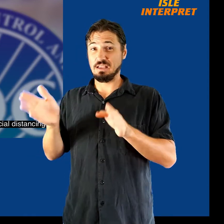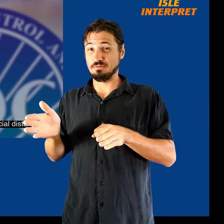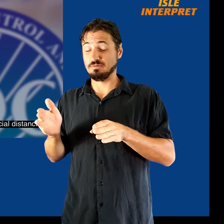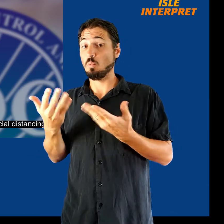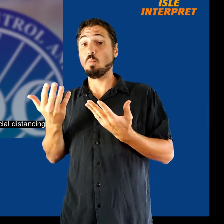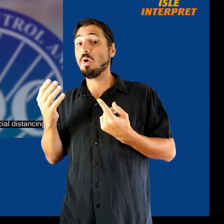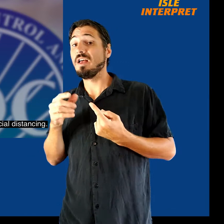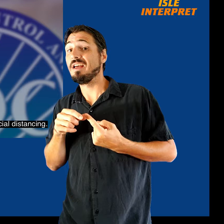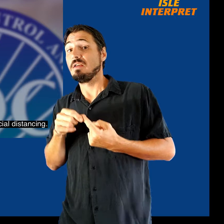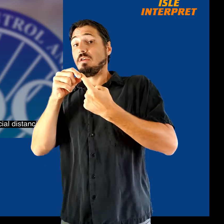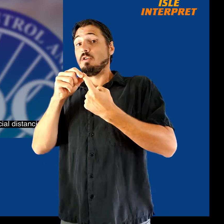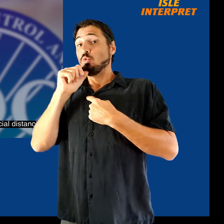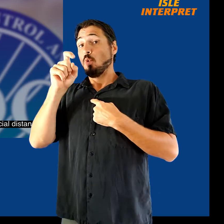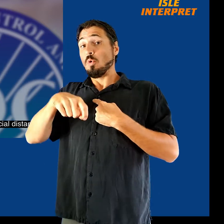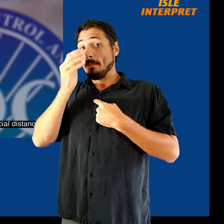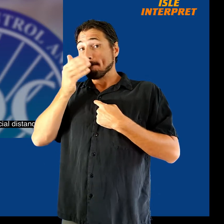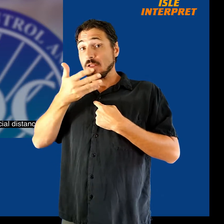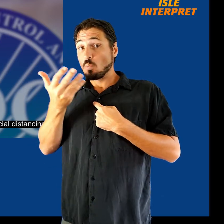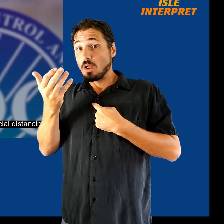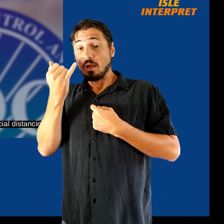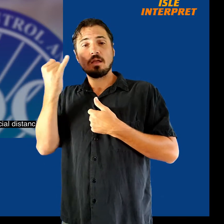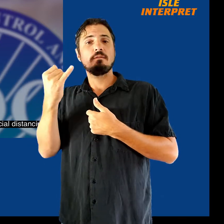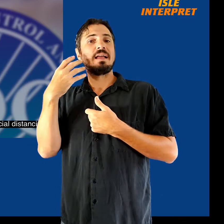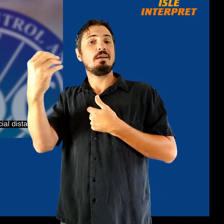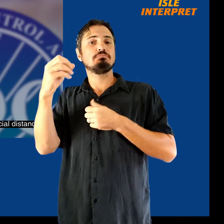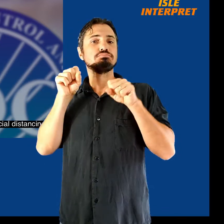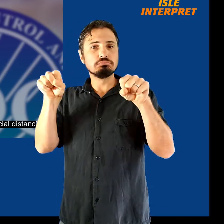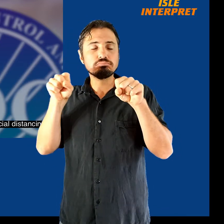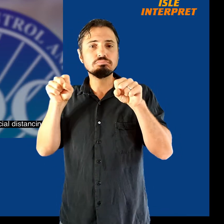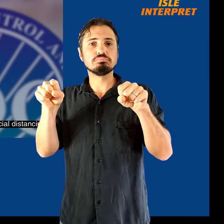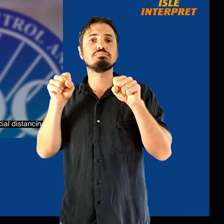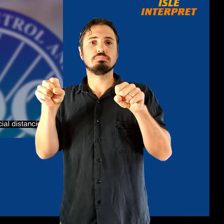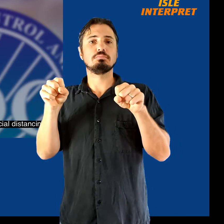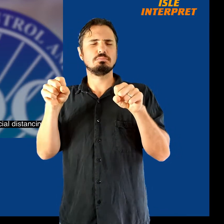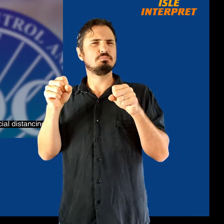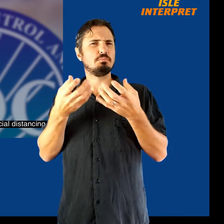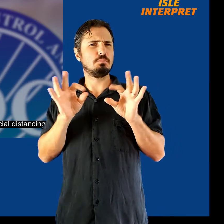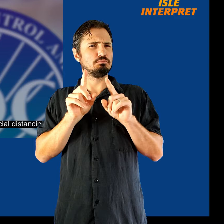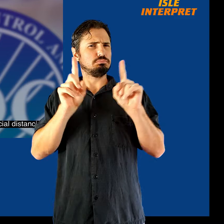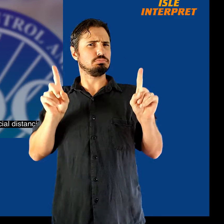Engaging in permissible outside exercise, so long as you are practicing social distancing.